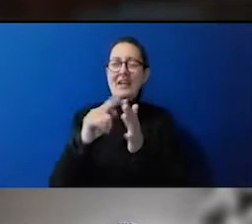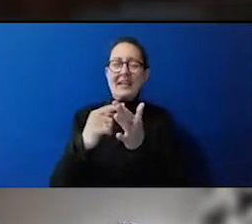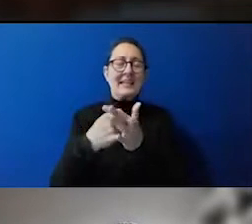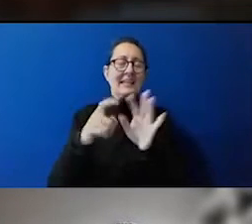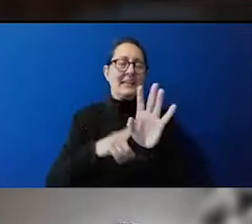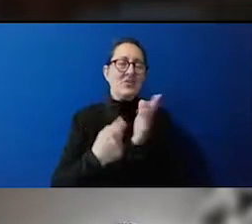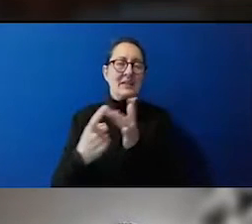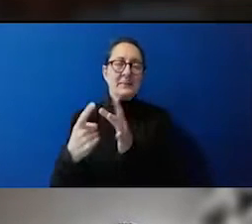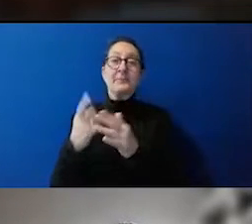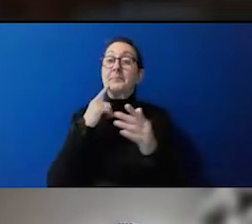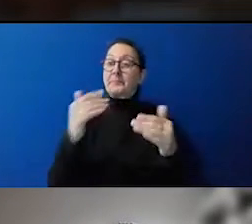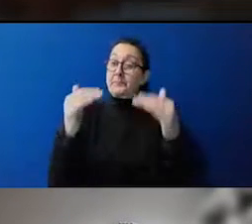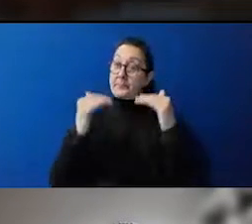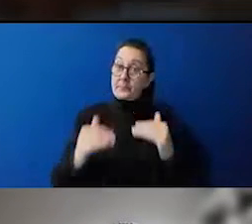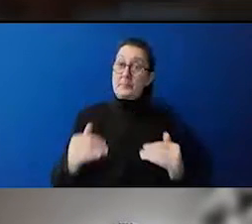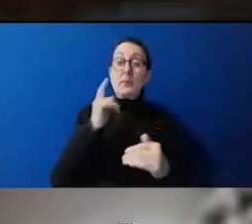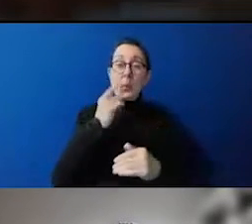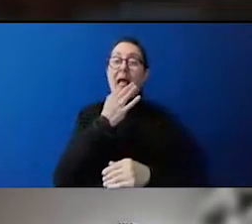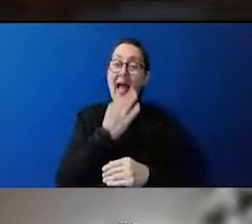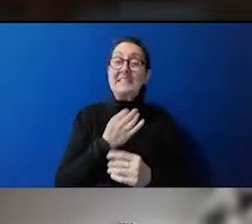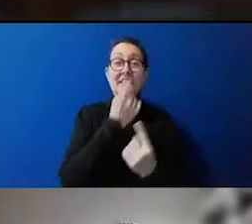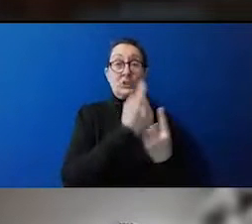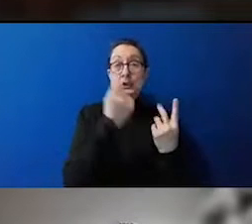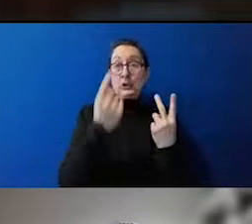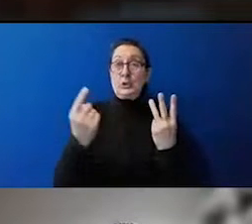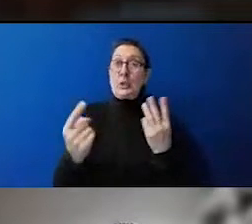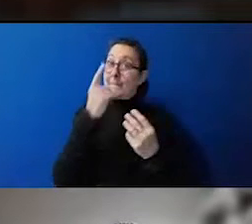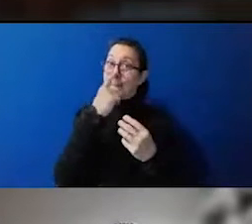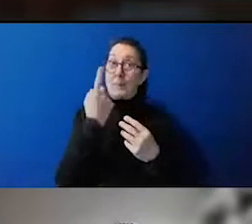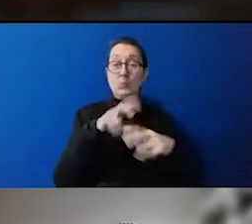individual panel member to just tell us a little bit about what they do in their role so we'll